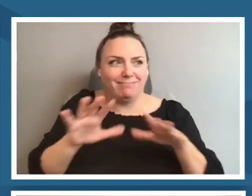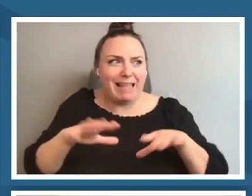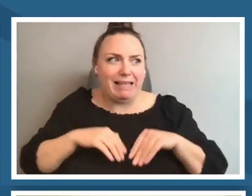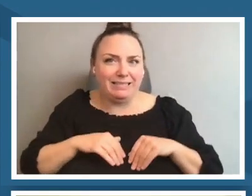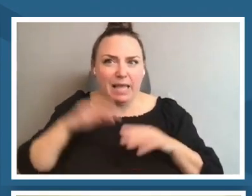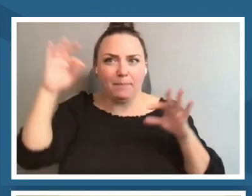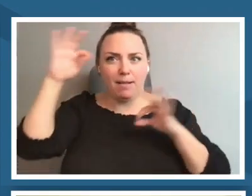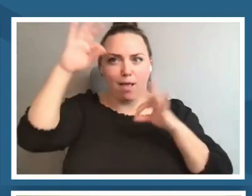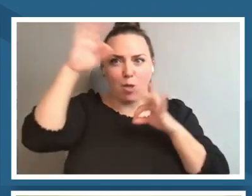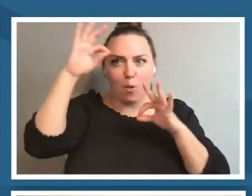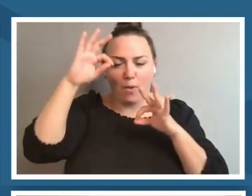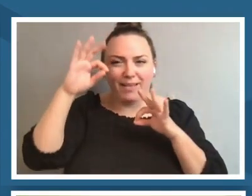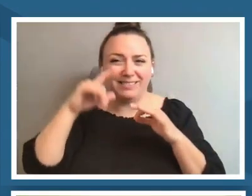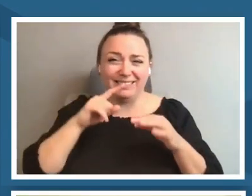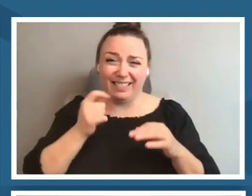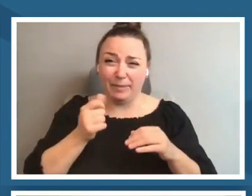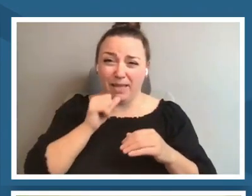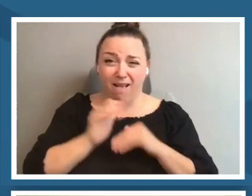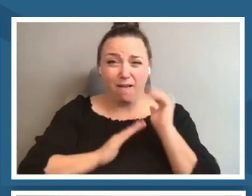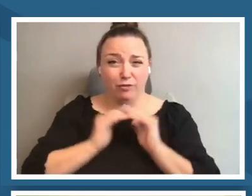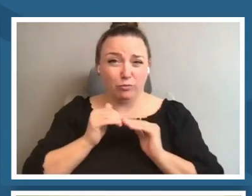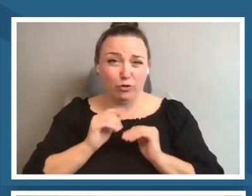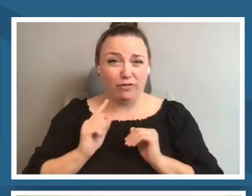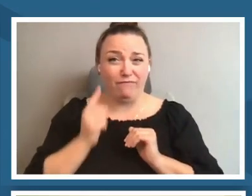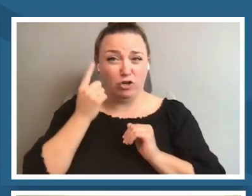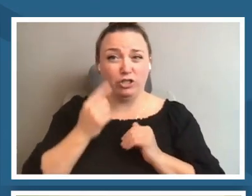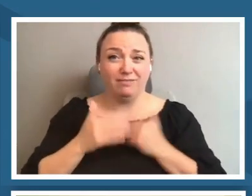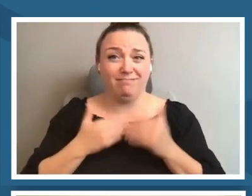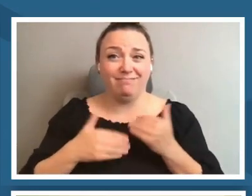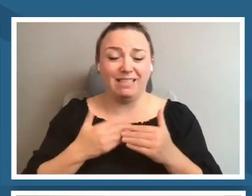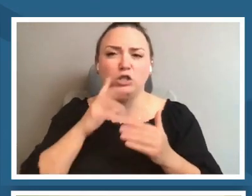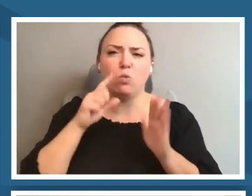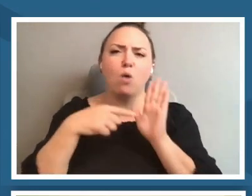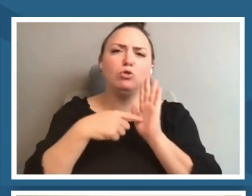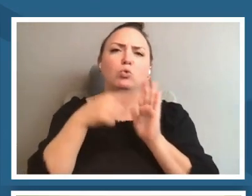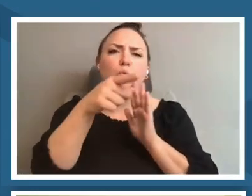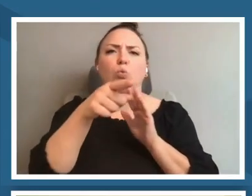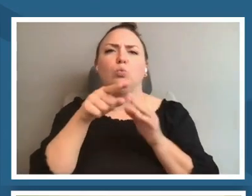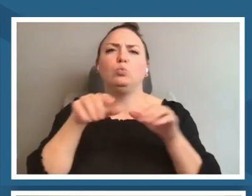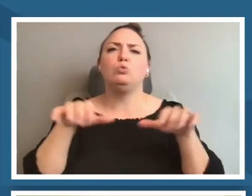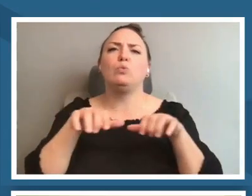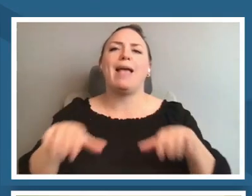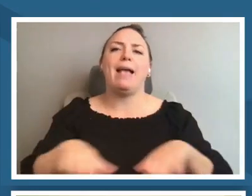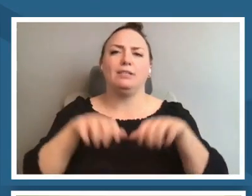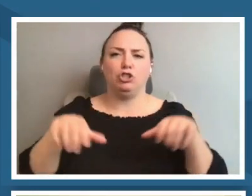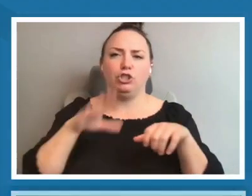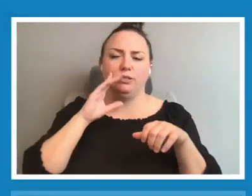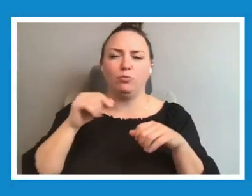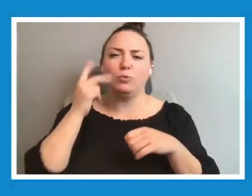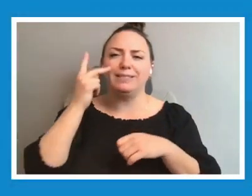i'd like to do is um show you it in action we've got this time lapse video